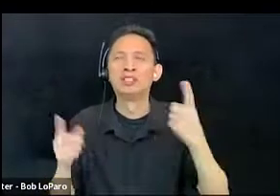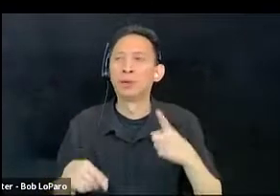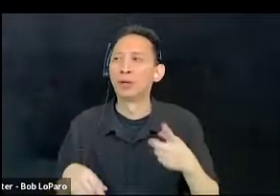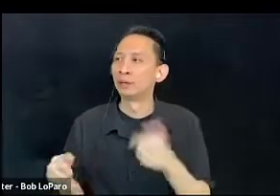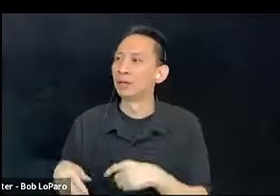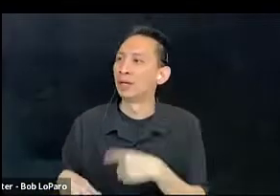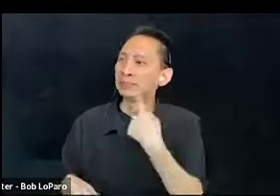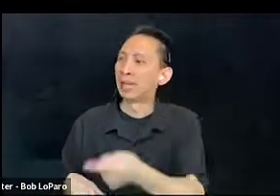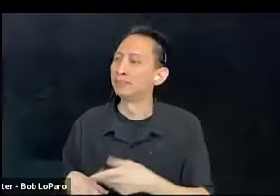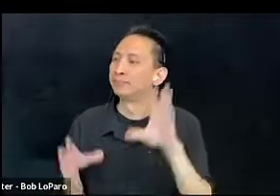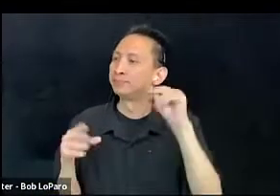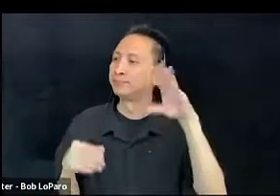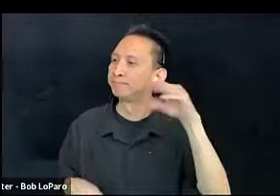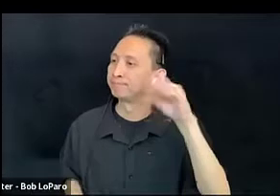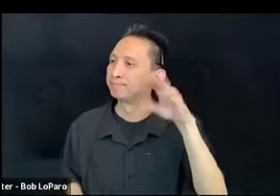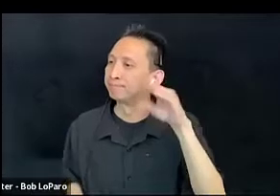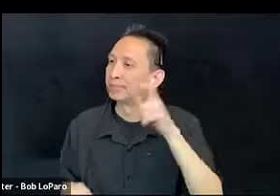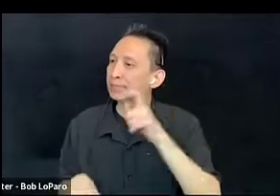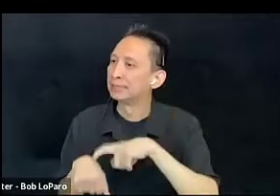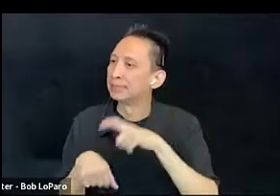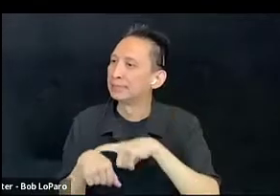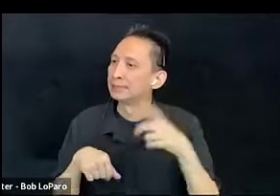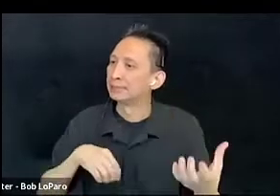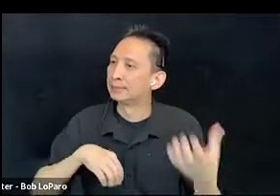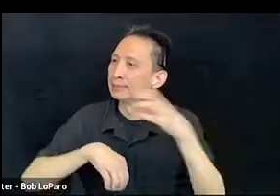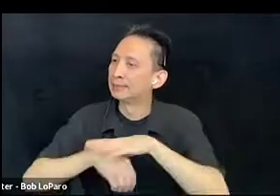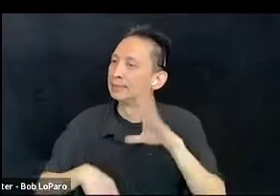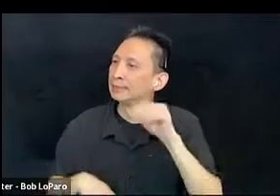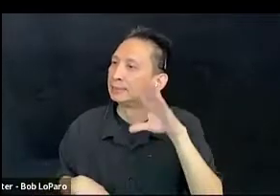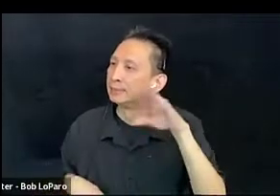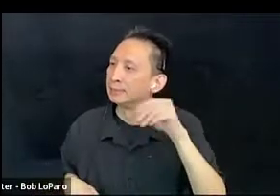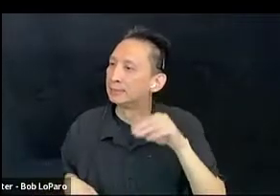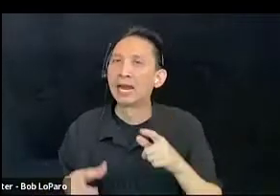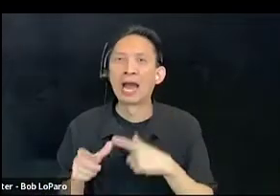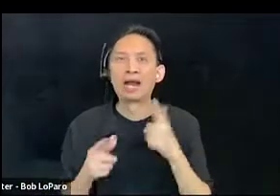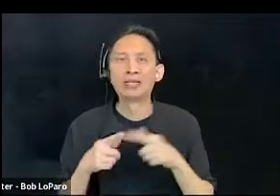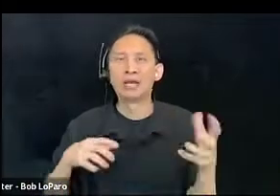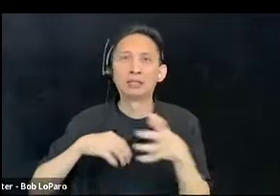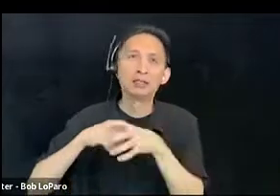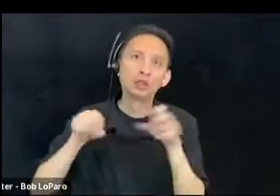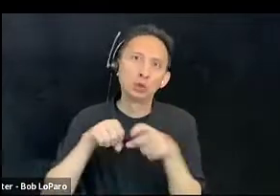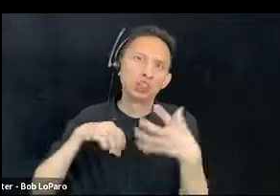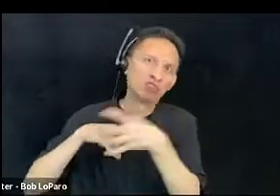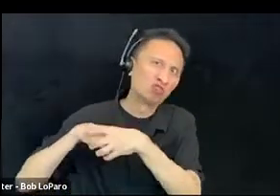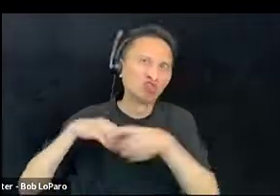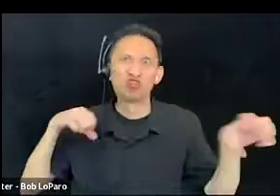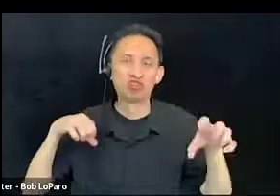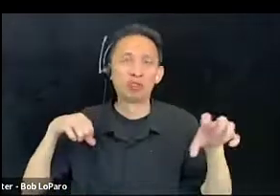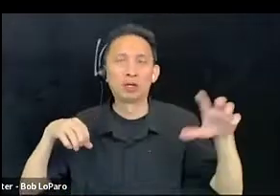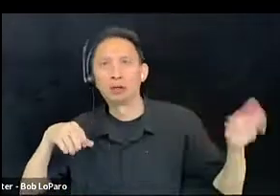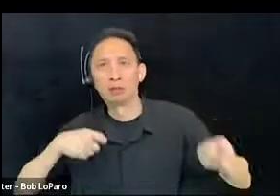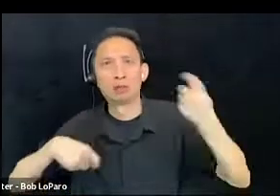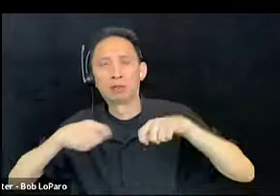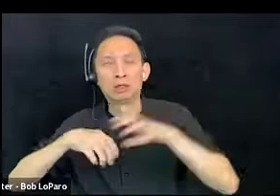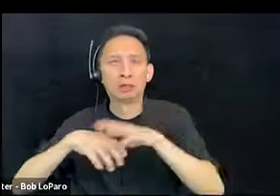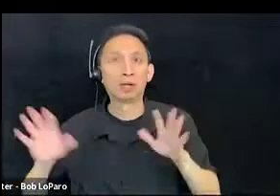"Hey, it's time to put on your orthotics." And then goes for their shoe, pulls it off and puts the orthotic on. And the student is stressed